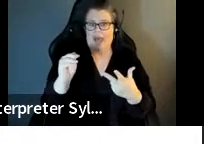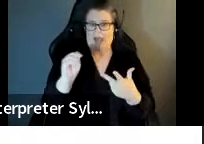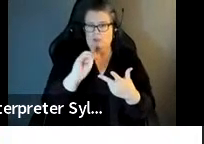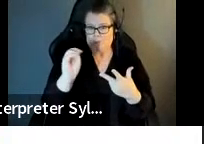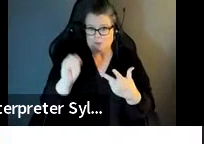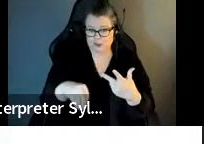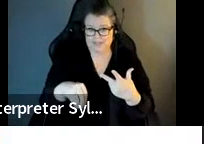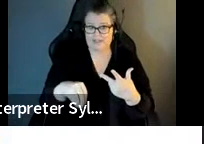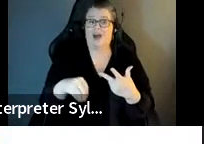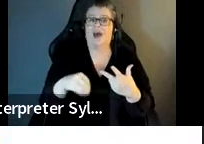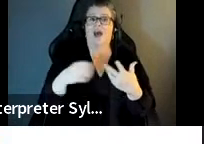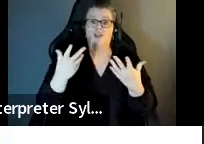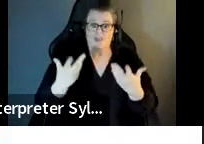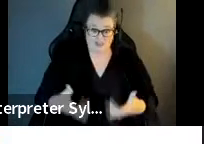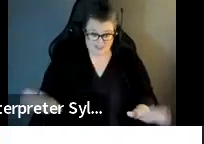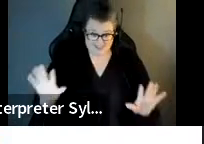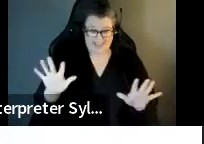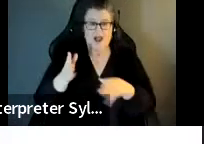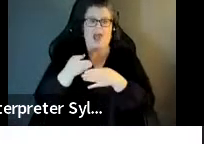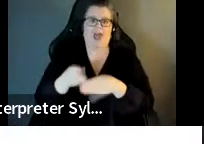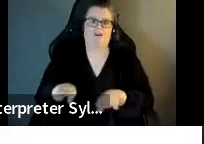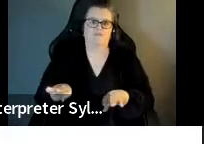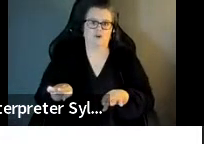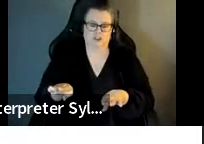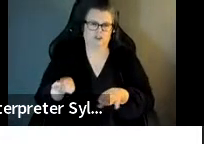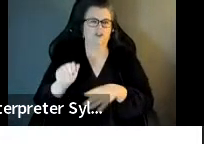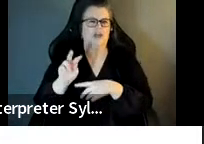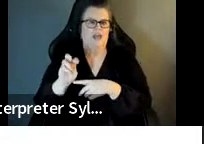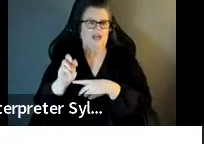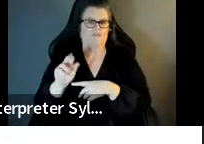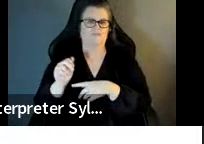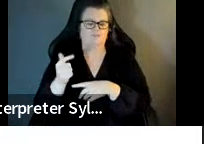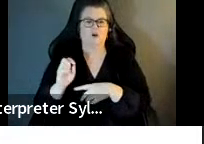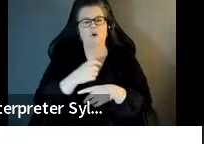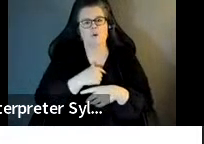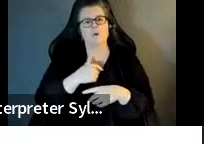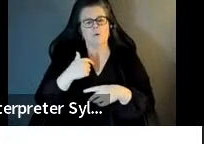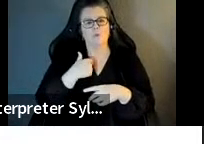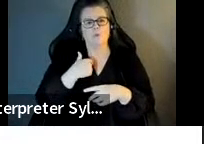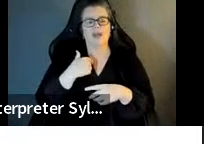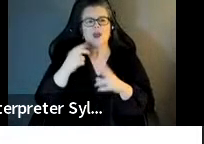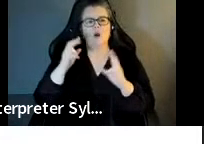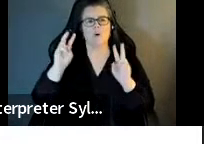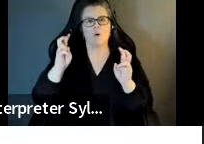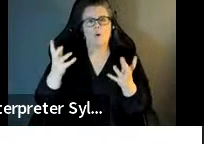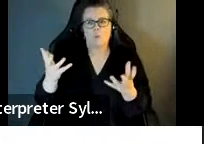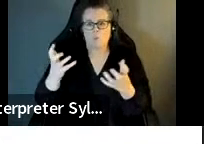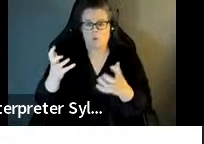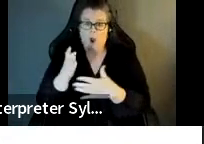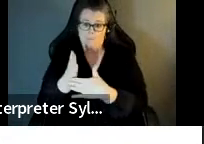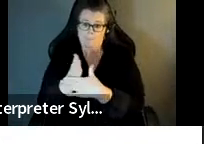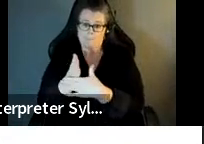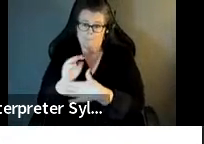across all of this 100. So in a sense we are computing the mean of all the means, and statistically that would